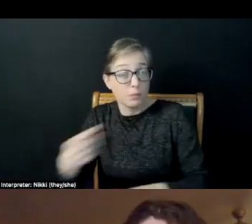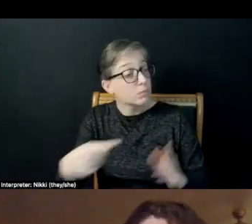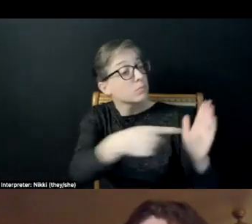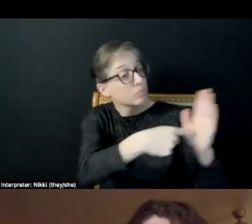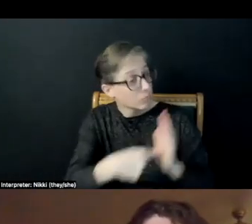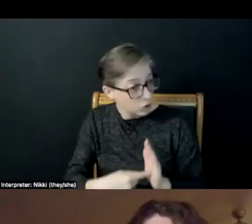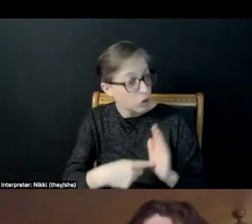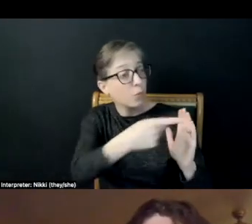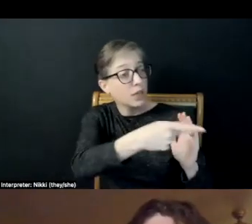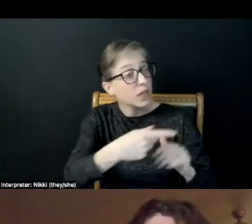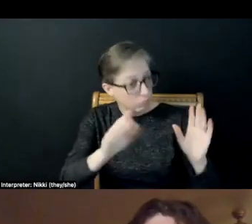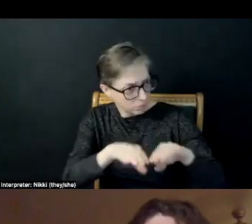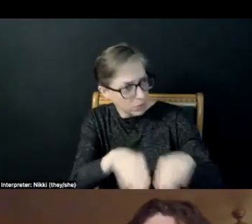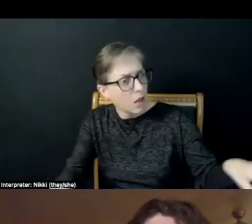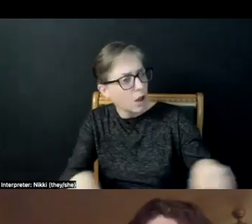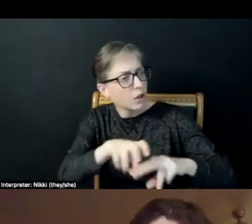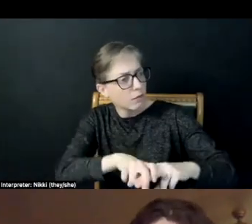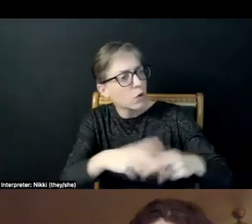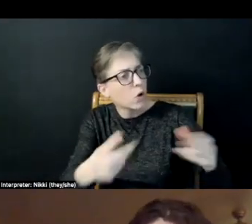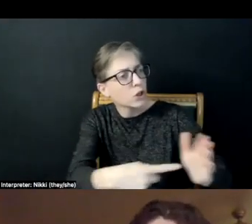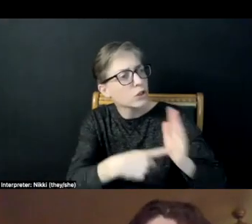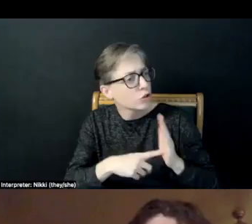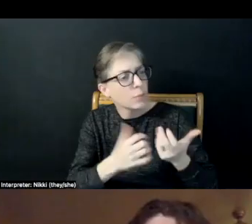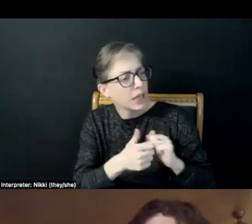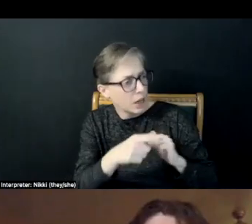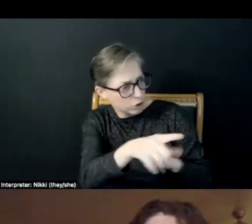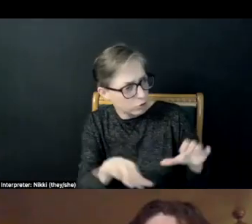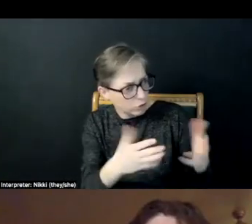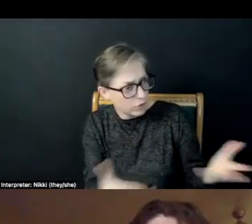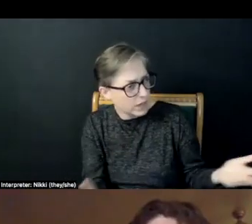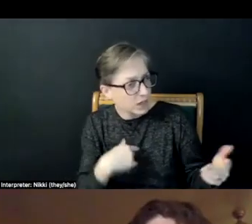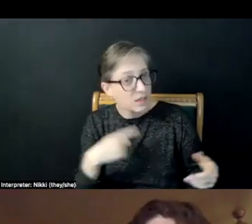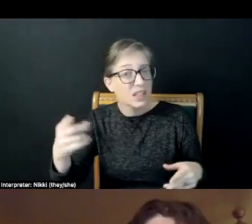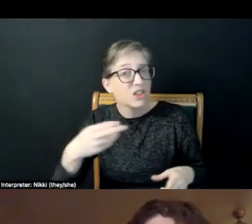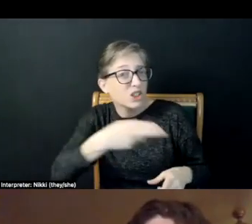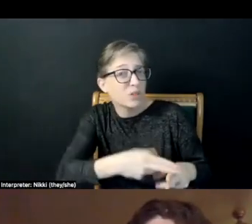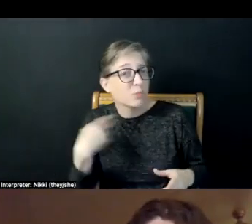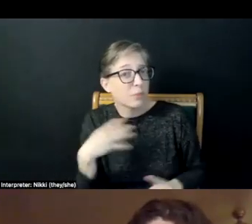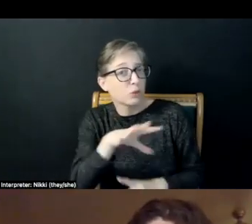She even mentioned recording me. I was terrified that this was a test I had to